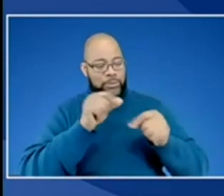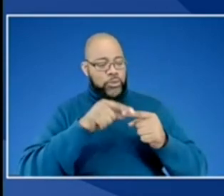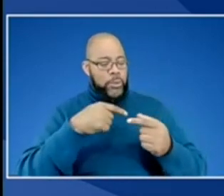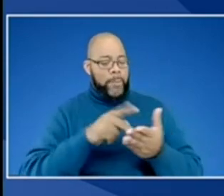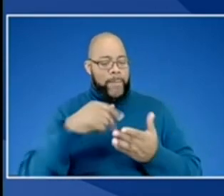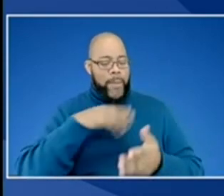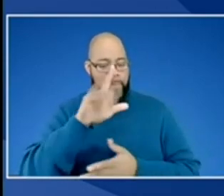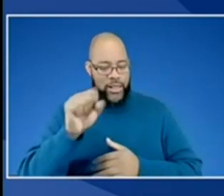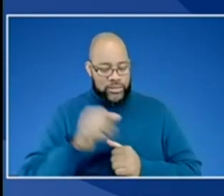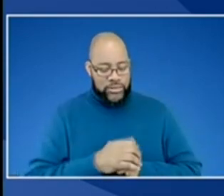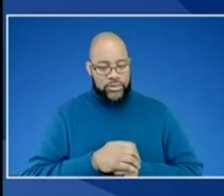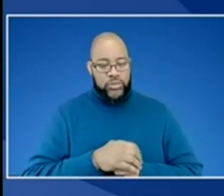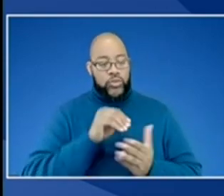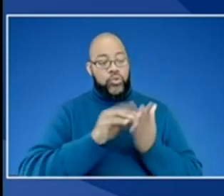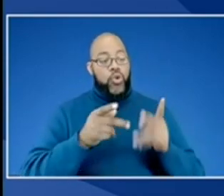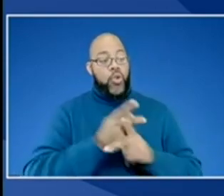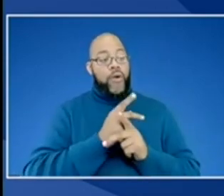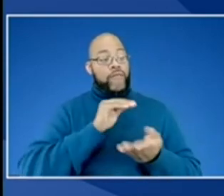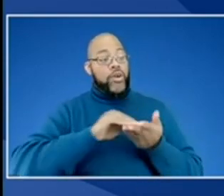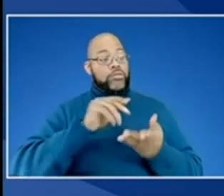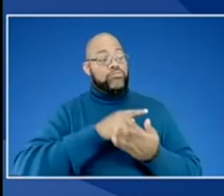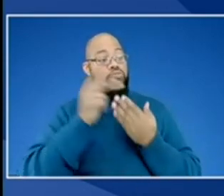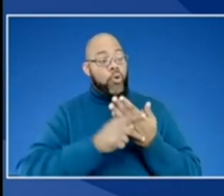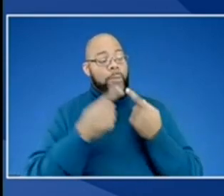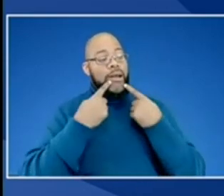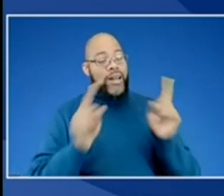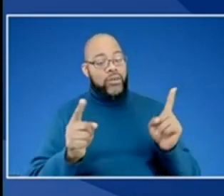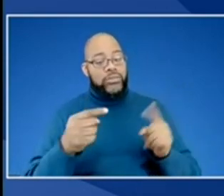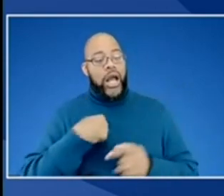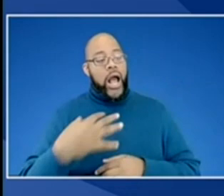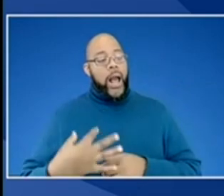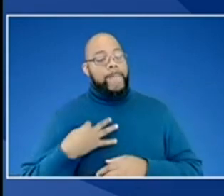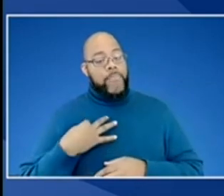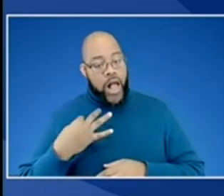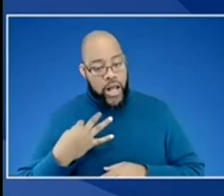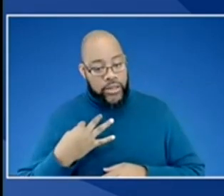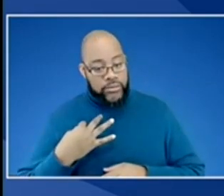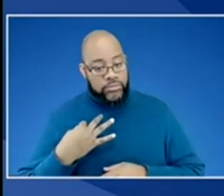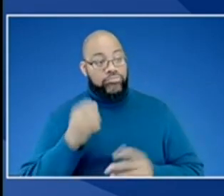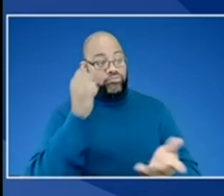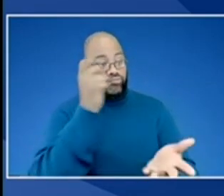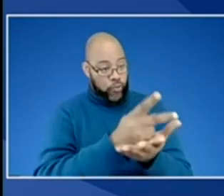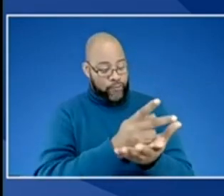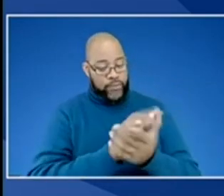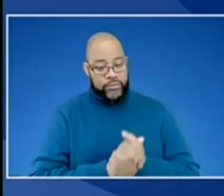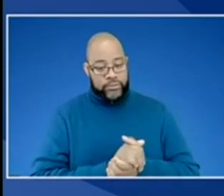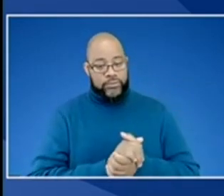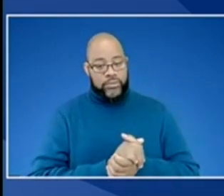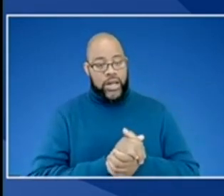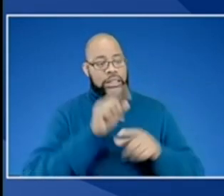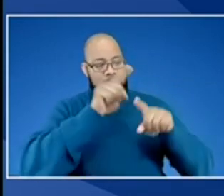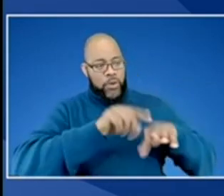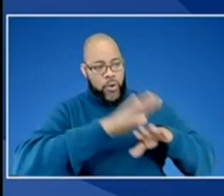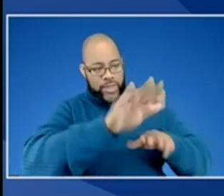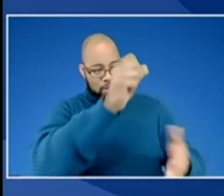When the student loan forgiveness program was announced, I applied, was approved, and relied on that approval to change my